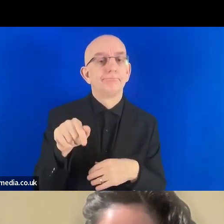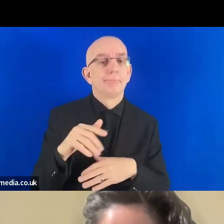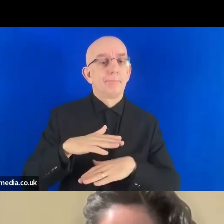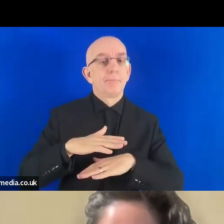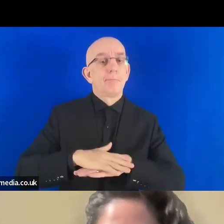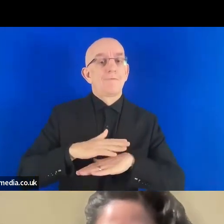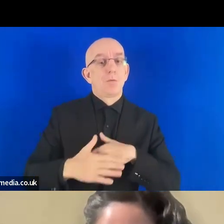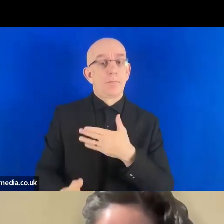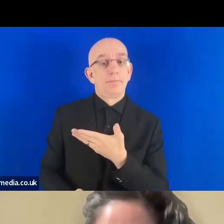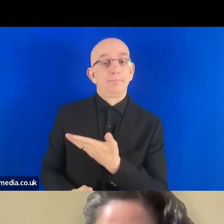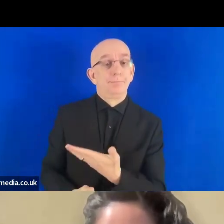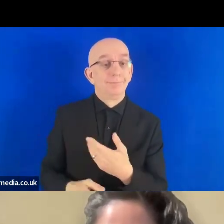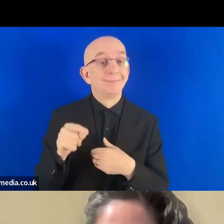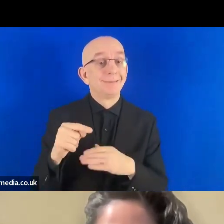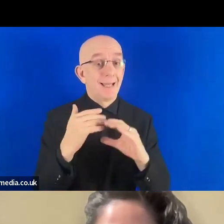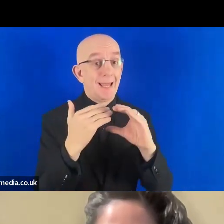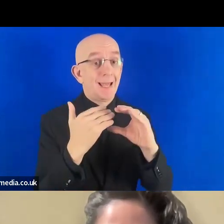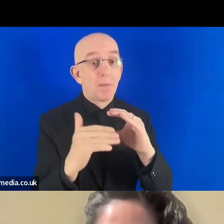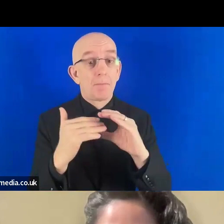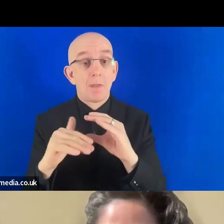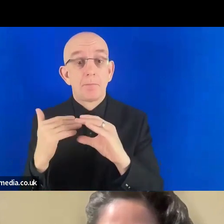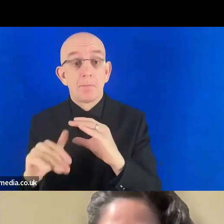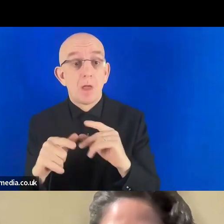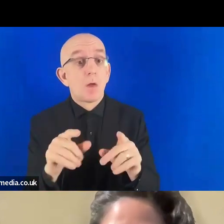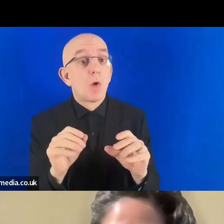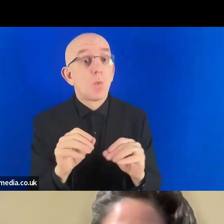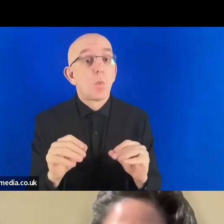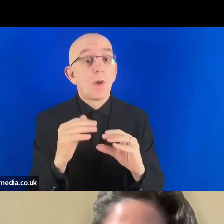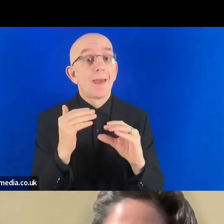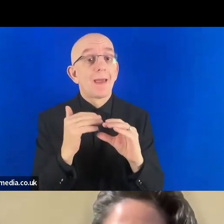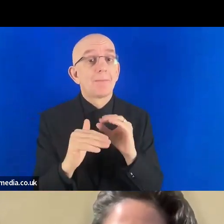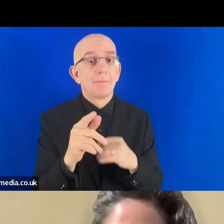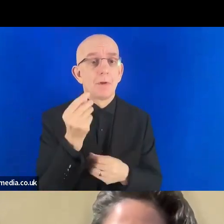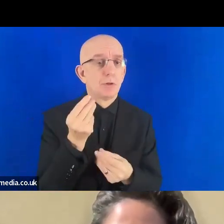If you haven't received it, we are aiming to, share this welcome message in the next,